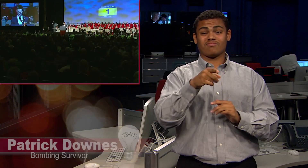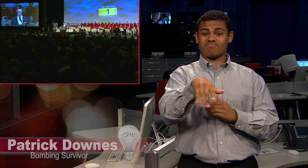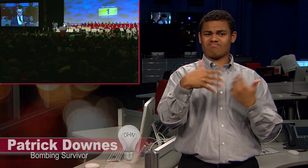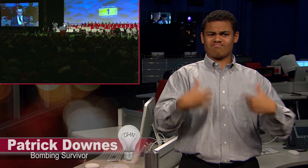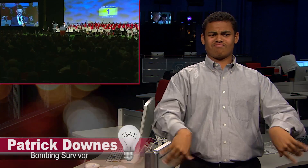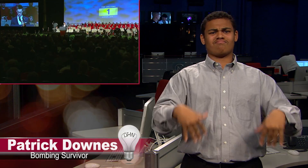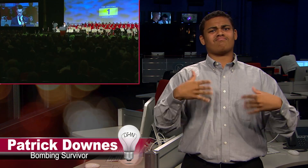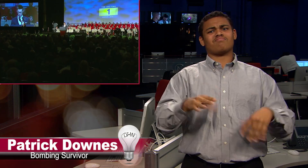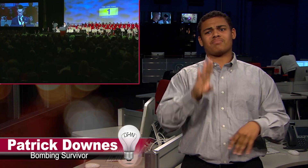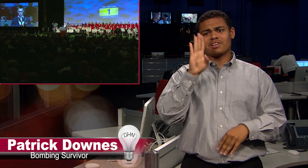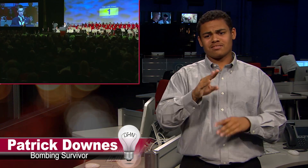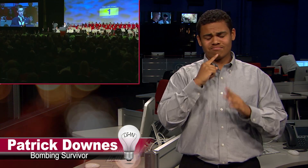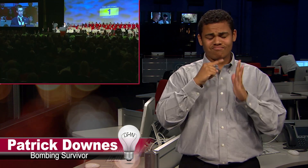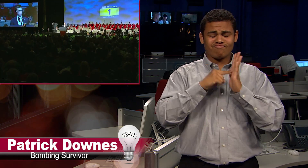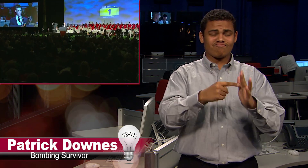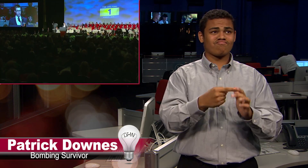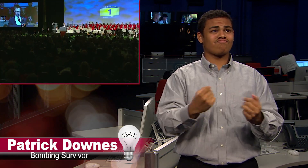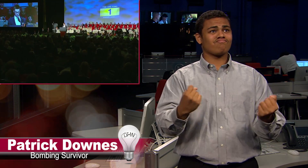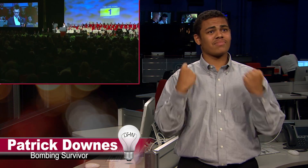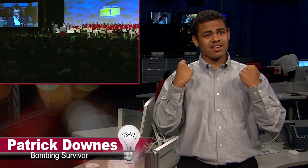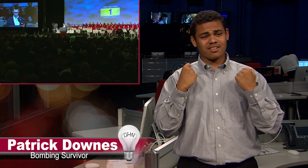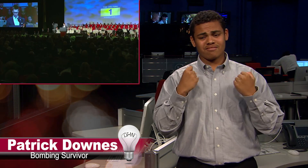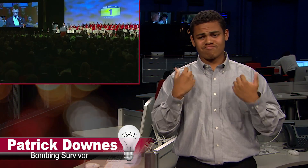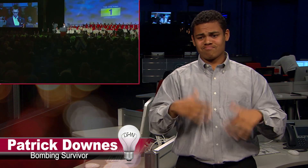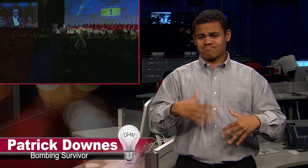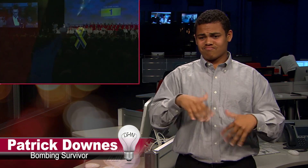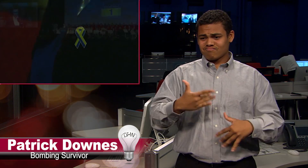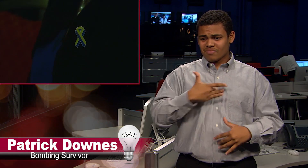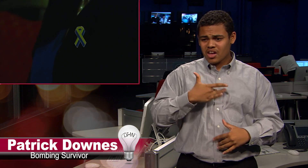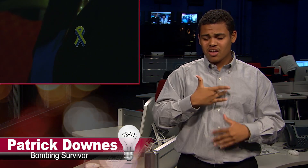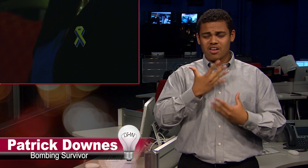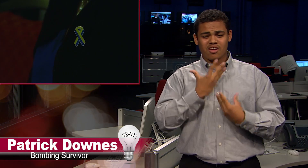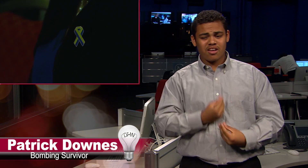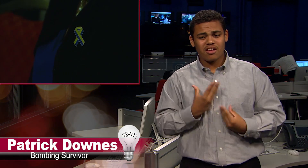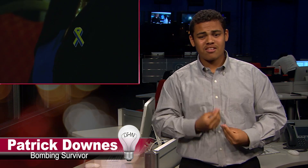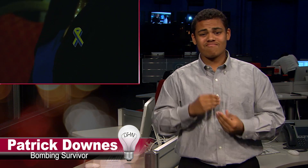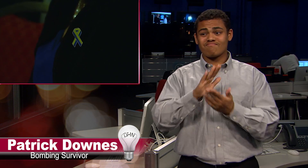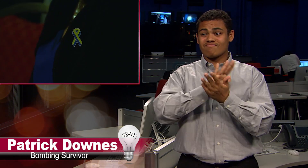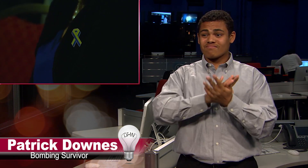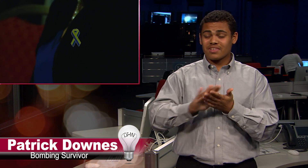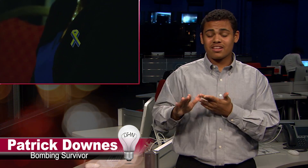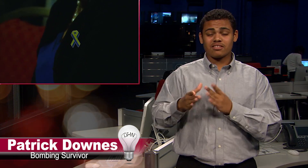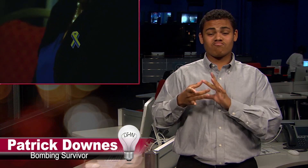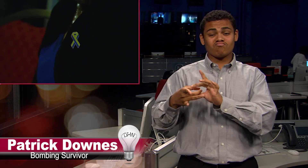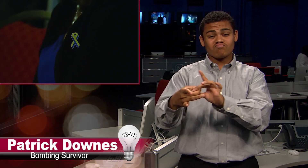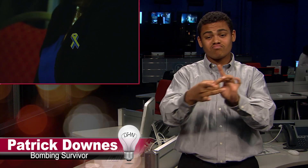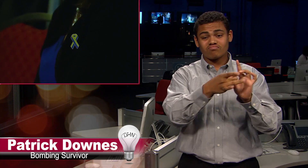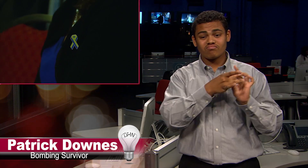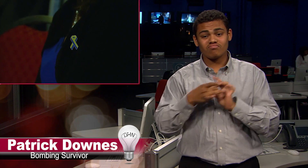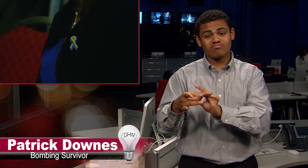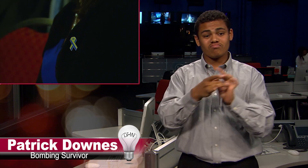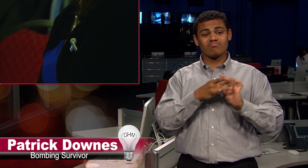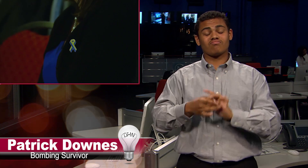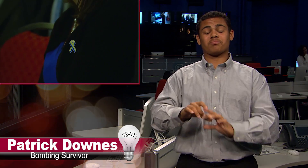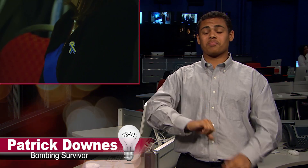IT SYMBOLIZES OUR COMMUNAL DETERMINATION, TO SPREAD COMPASSION GENEROSITY, UNITY AND